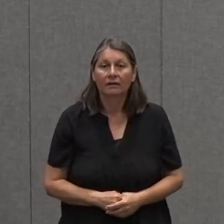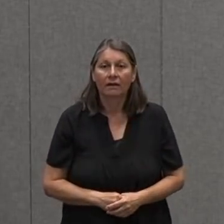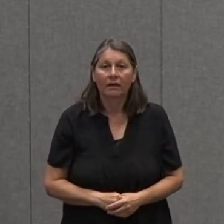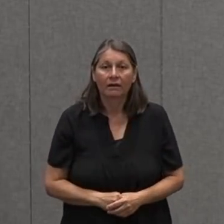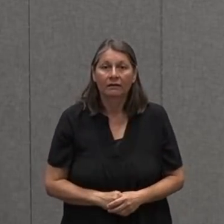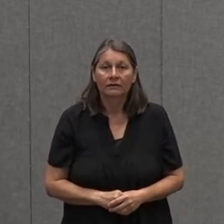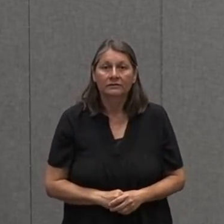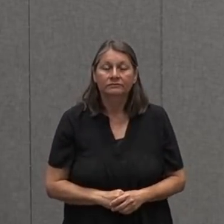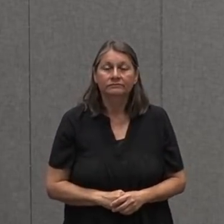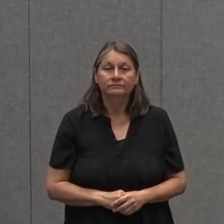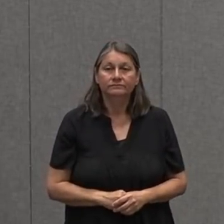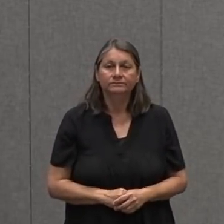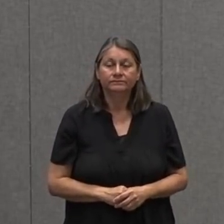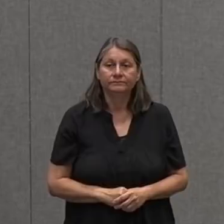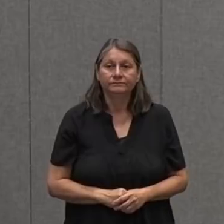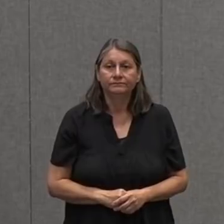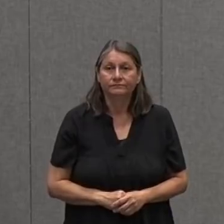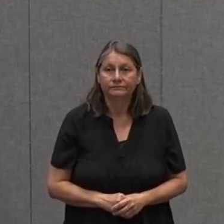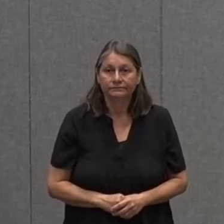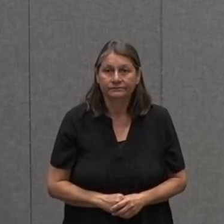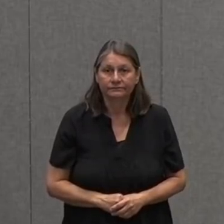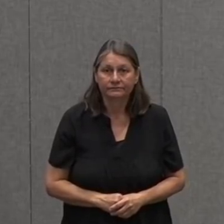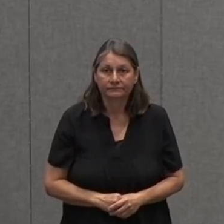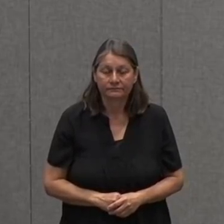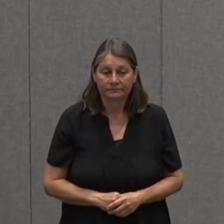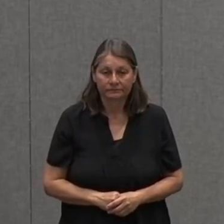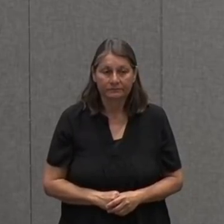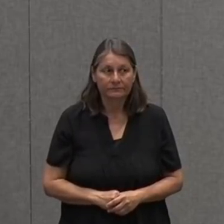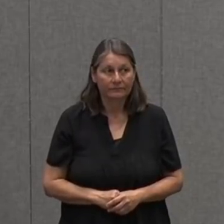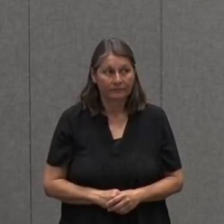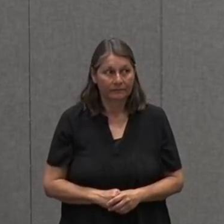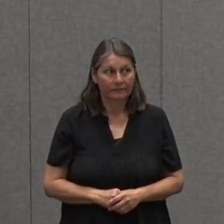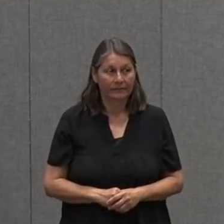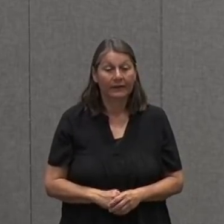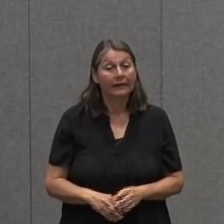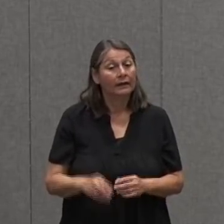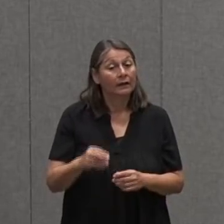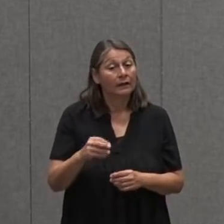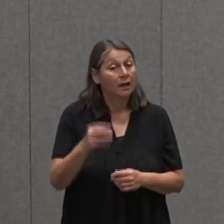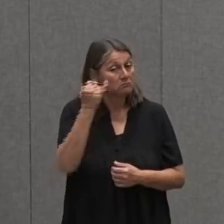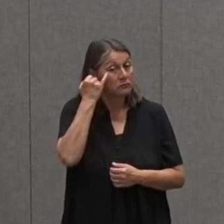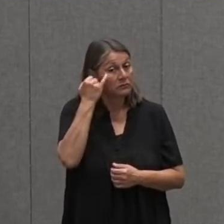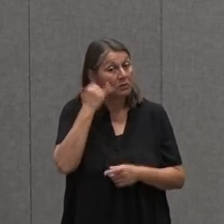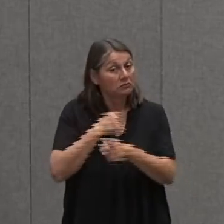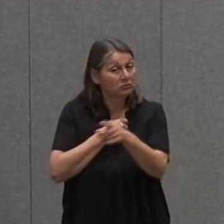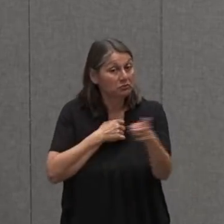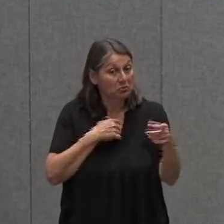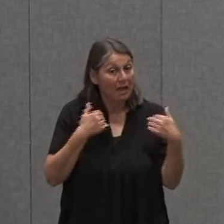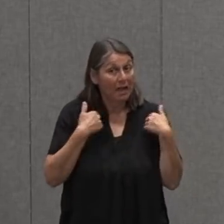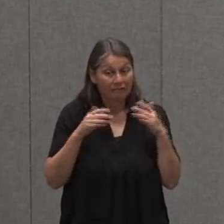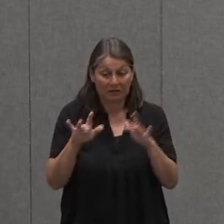So if you have access to Internet, you may have a computer at home,